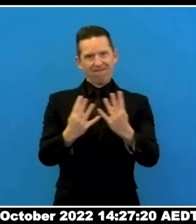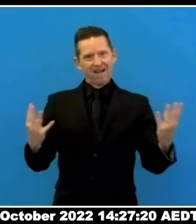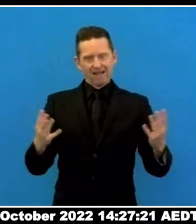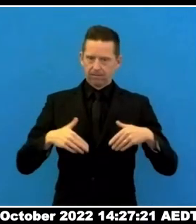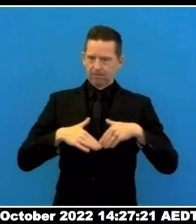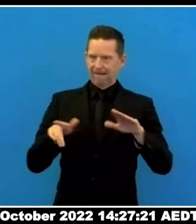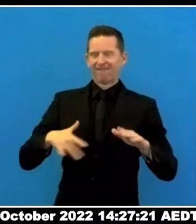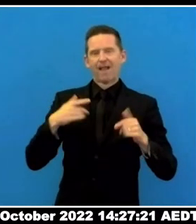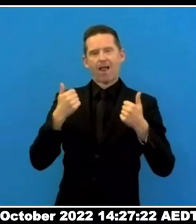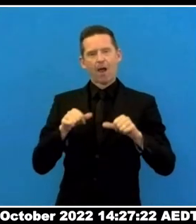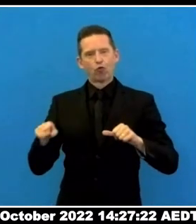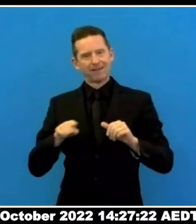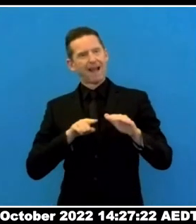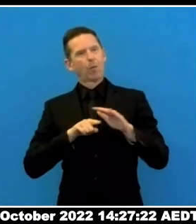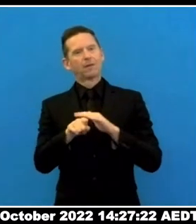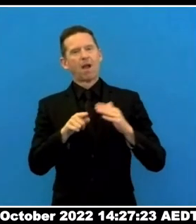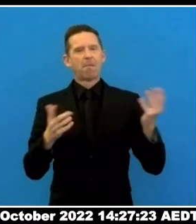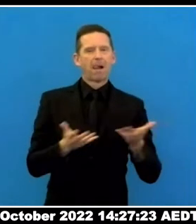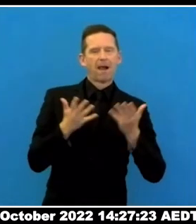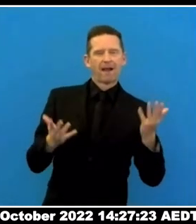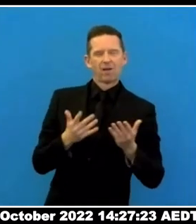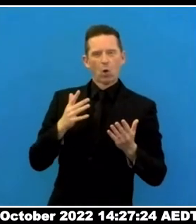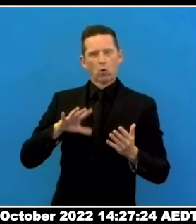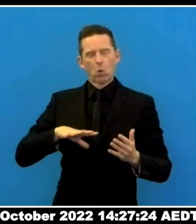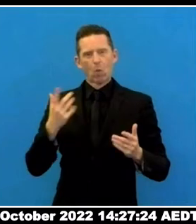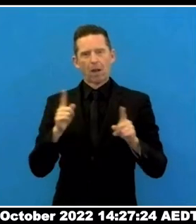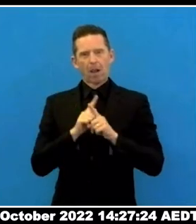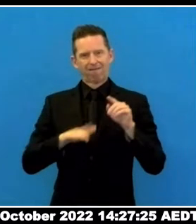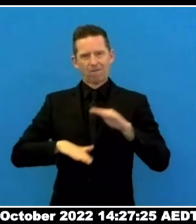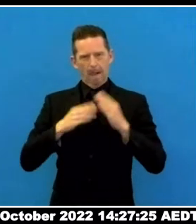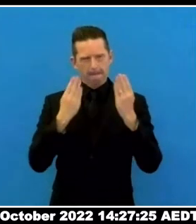she's left the house and not do a fence where it's all completely blocked,